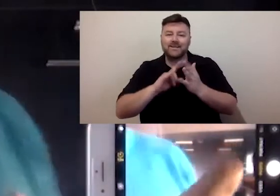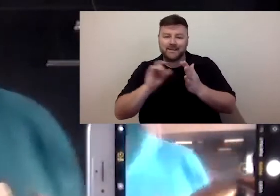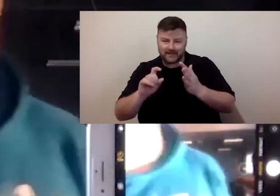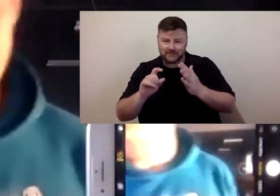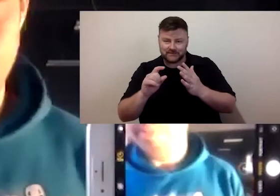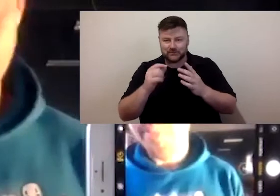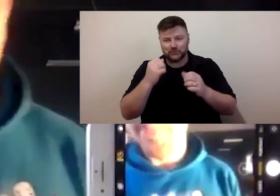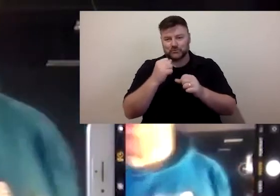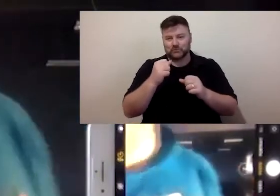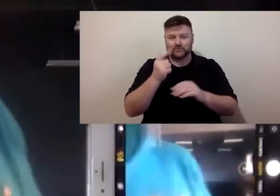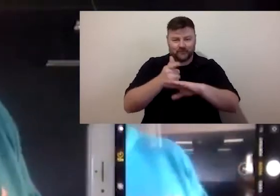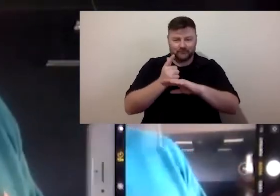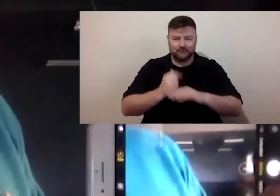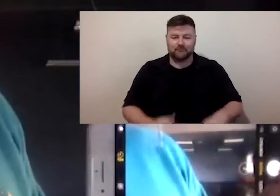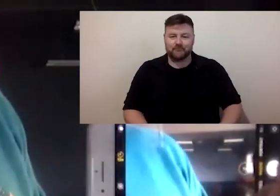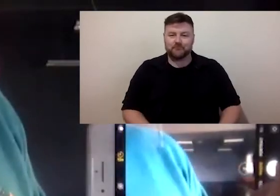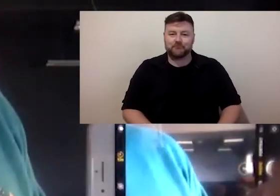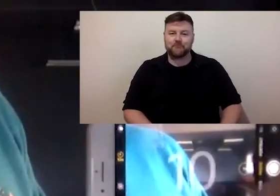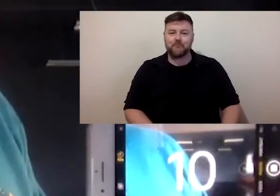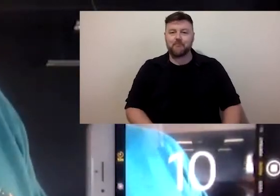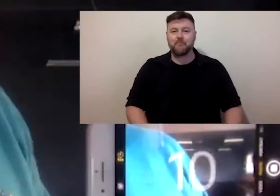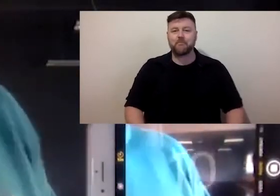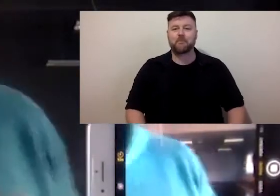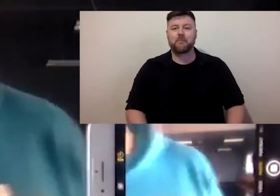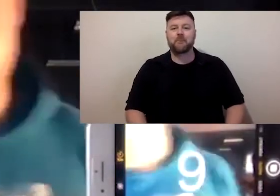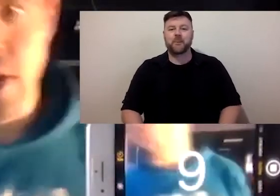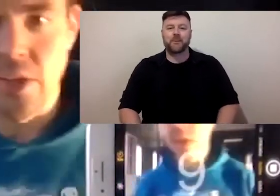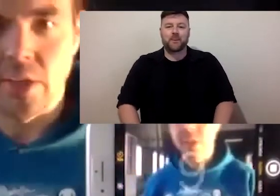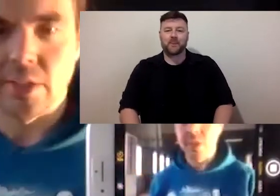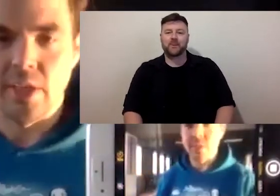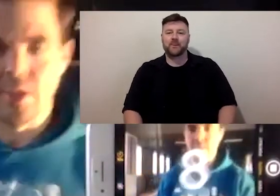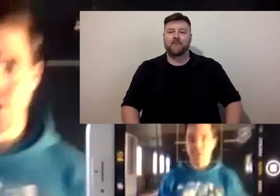I'm going to choose the 10-second option, and then I'm going to step back, and you can see that